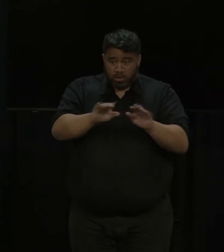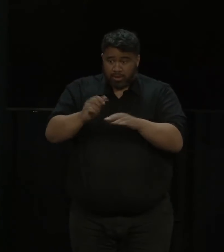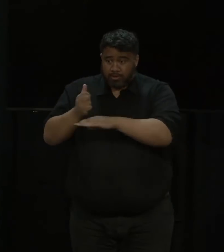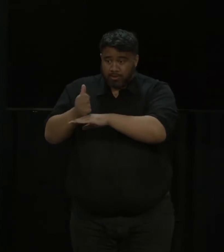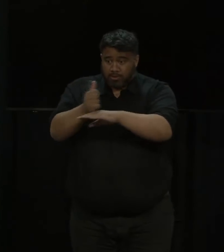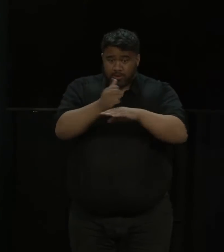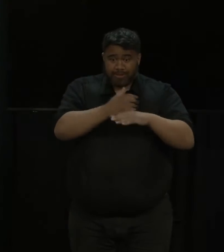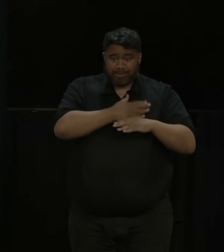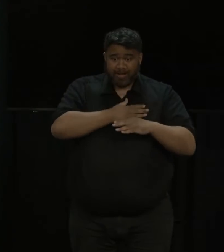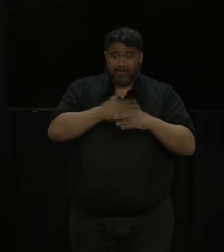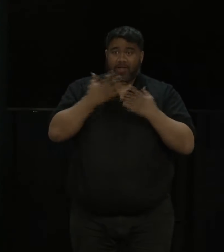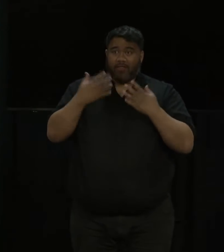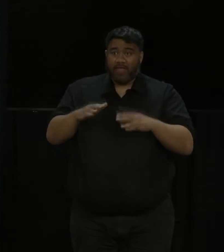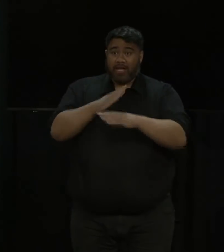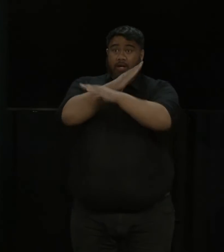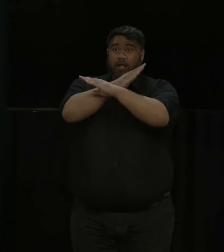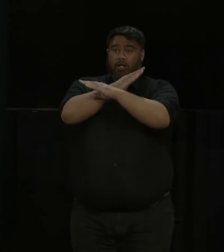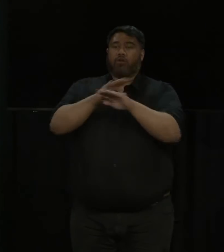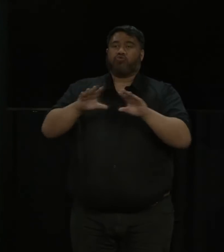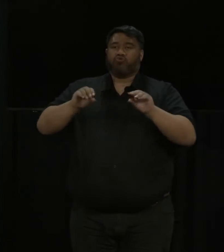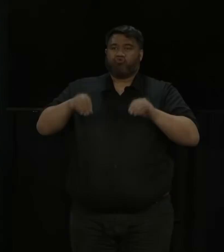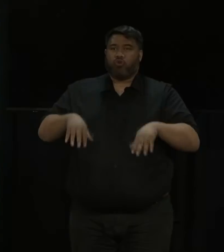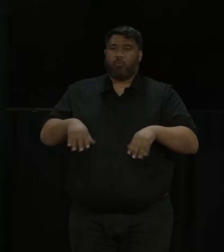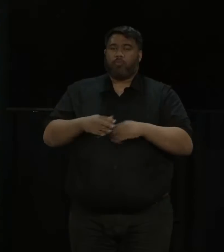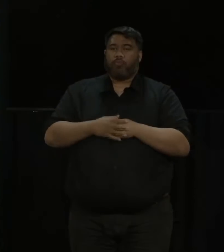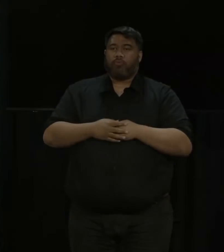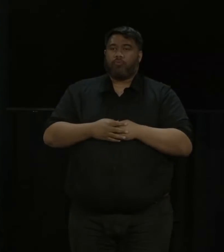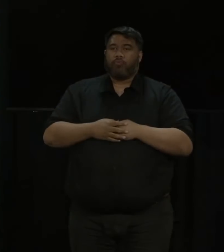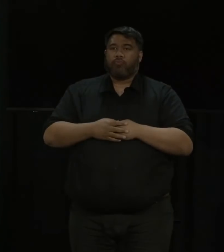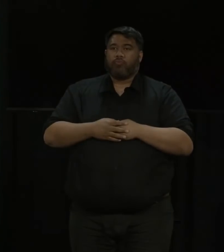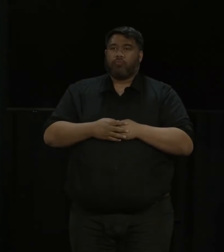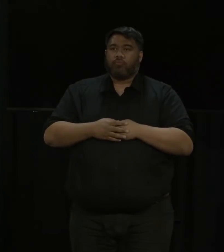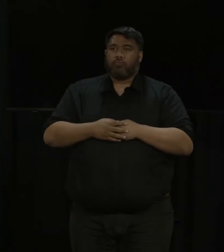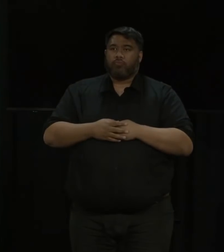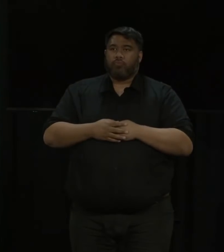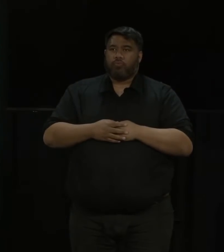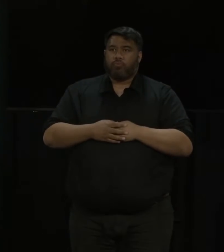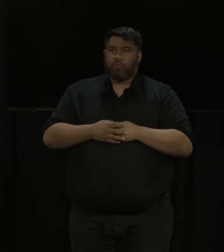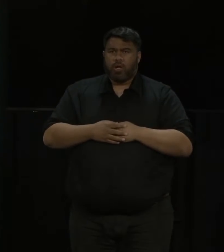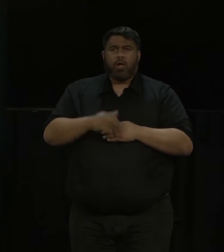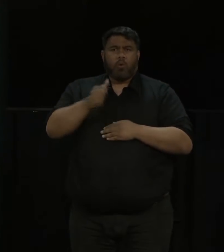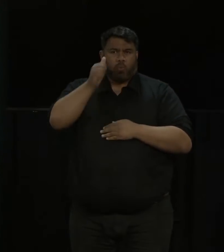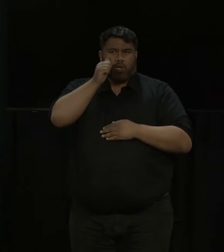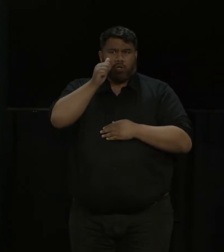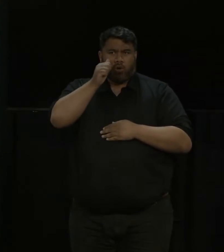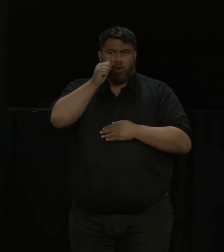framework and the lifting of the boundary around Auckland.